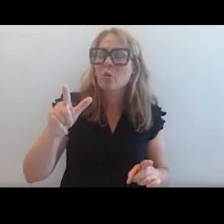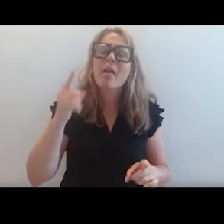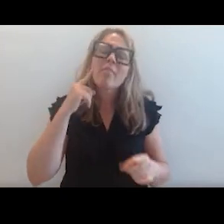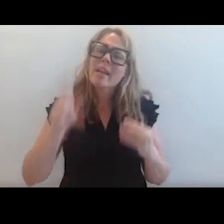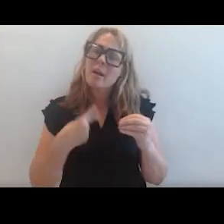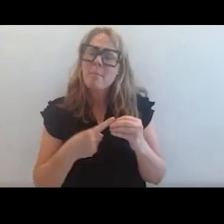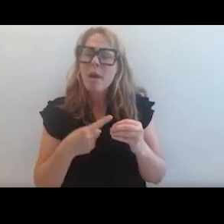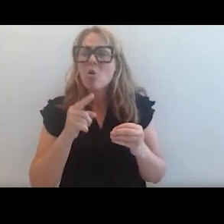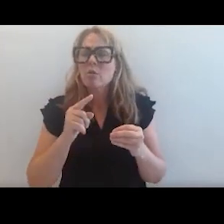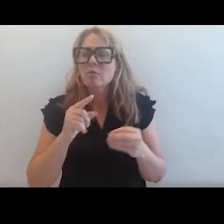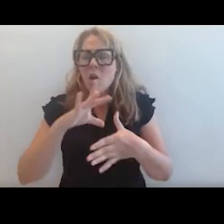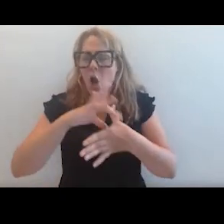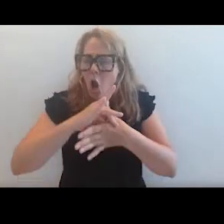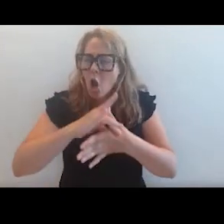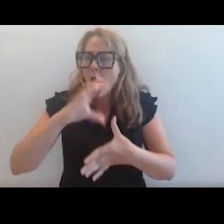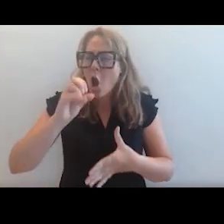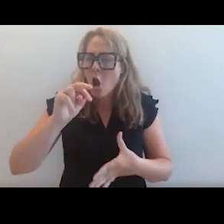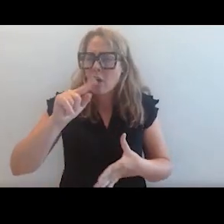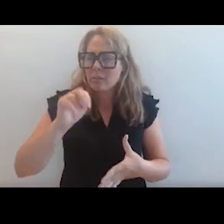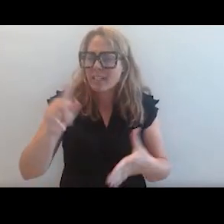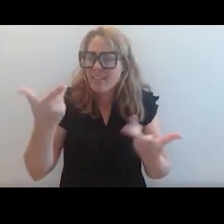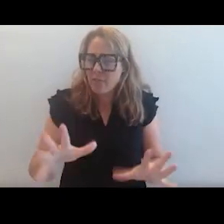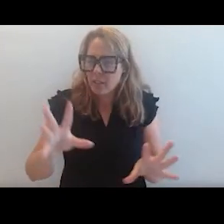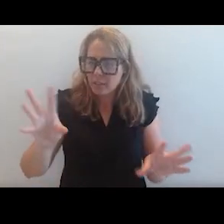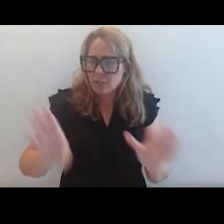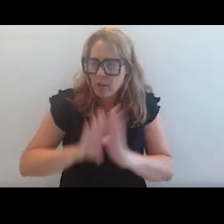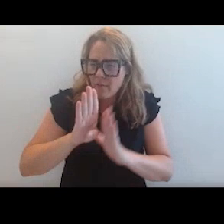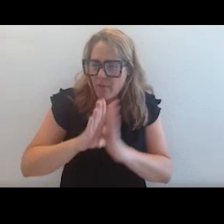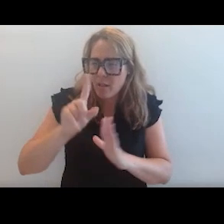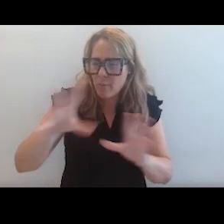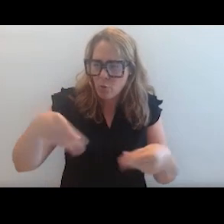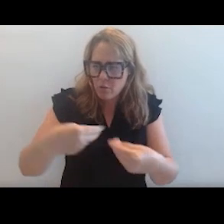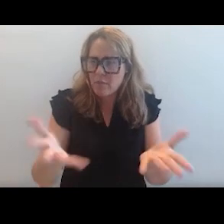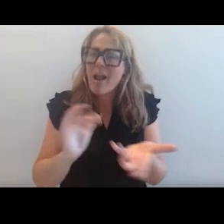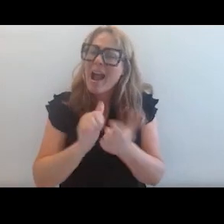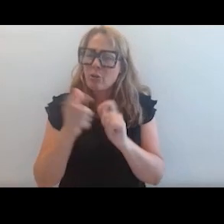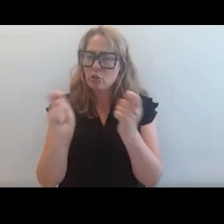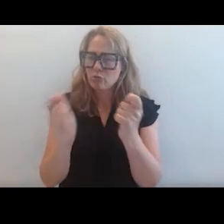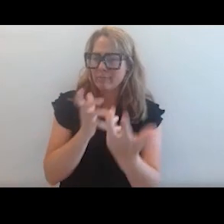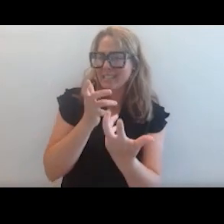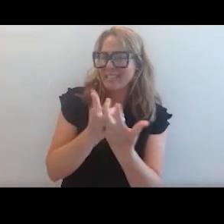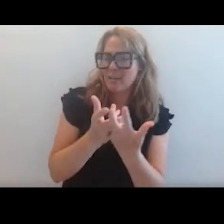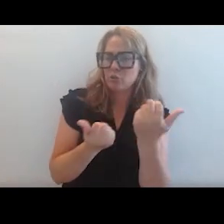of content you’ve developed or delivered—how could you adapt it to better support visual,